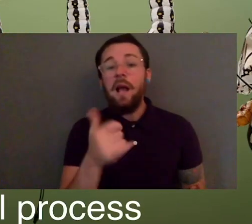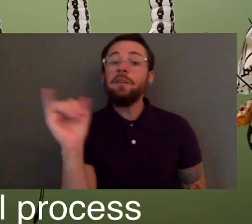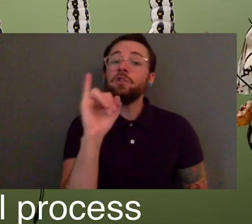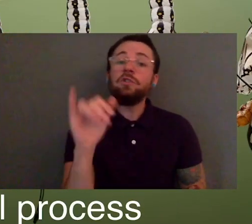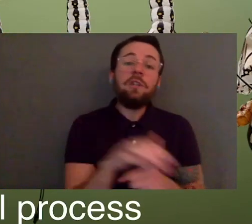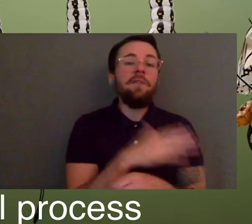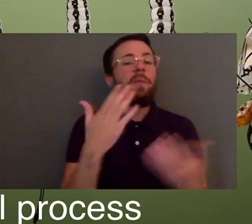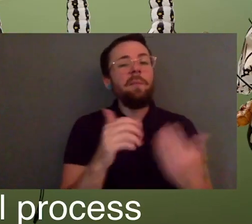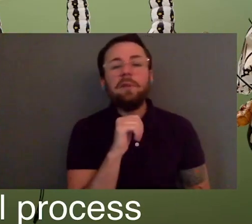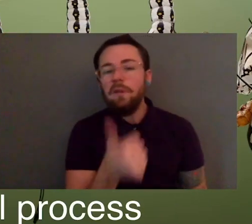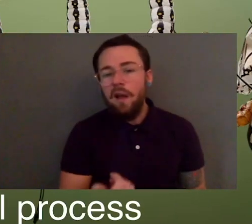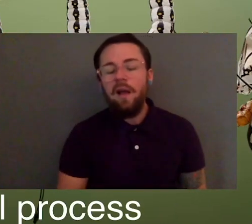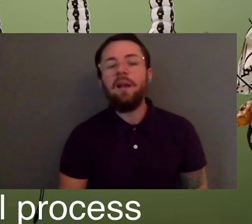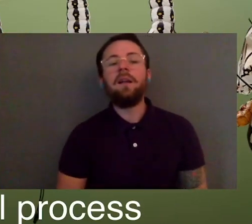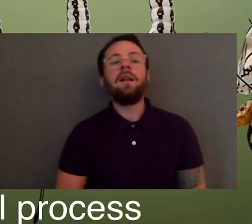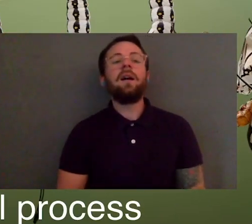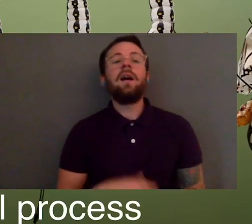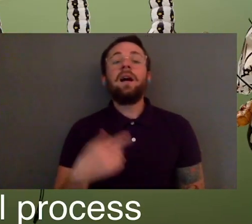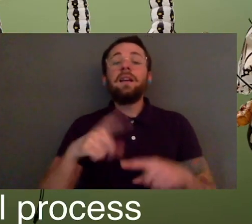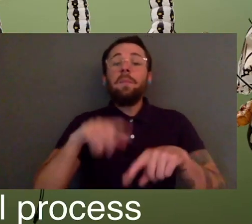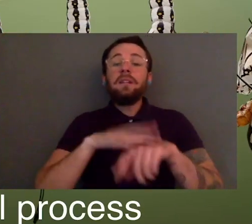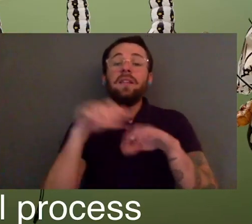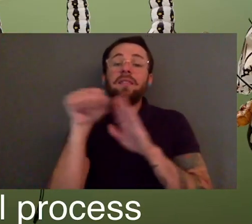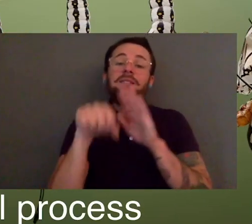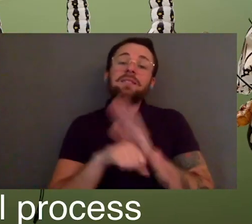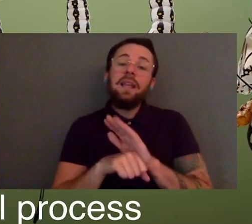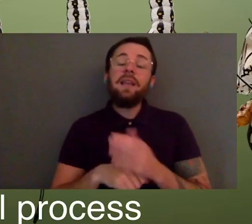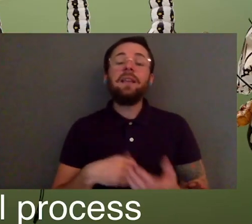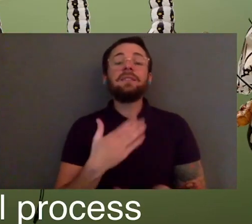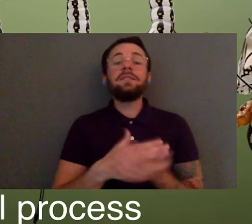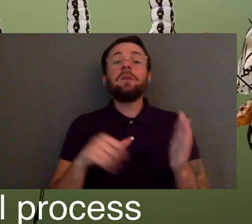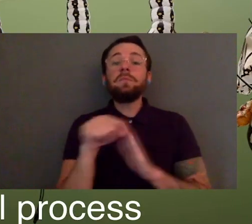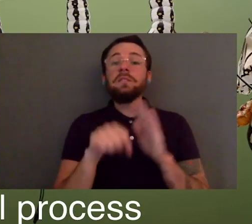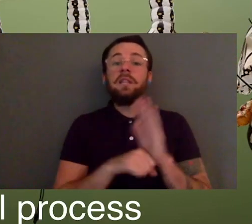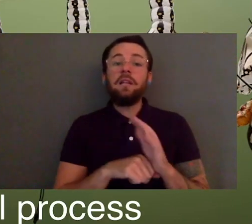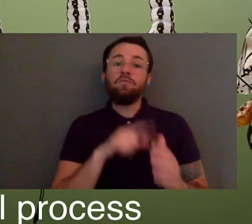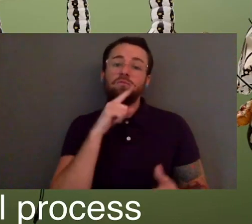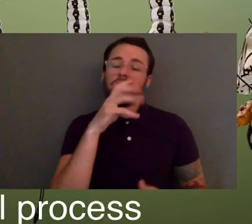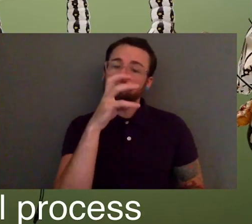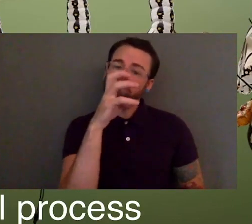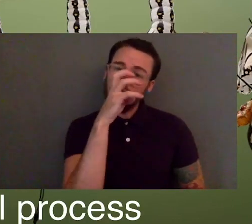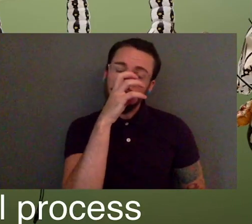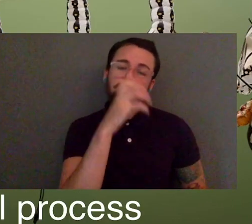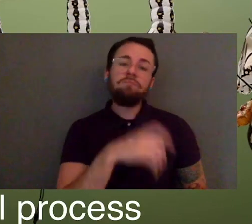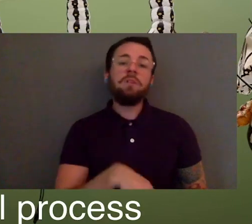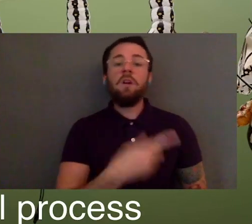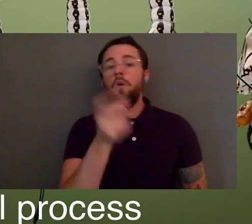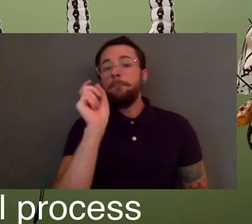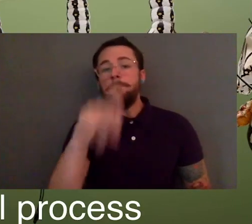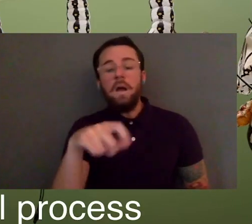on an emotional level. Doctors probably don't cover it. Insurance usually doesn't cover it.